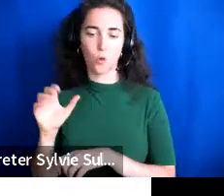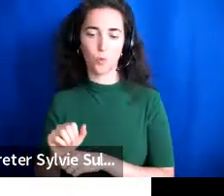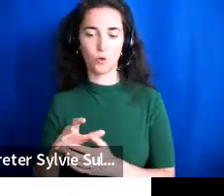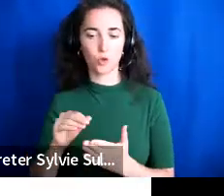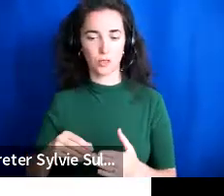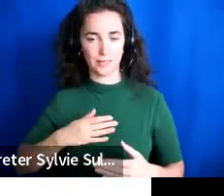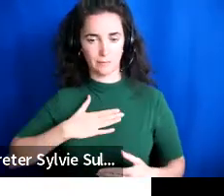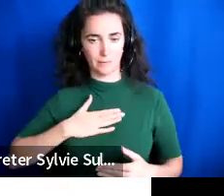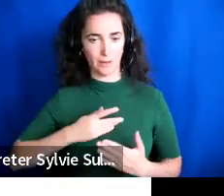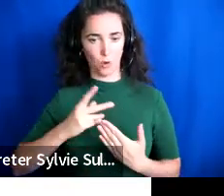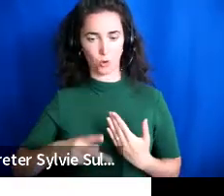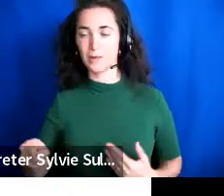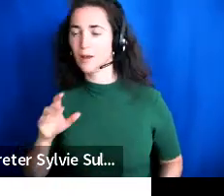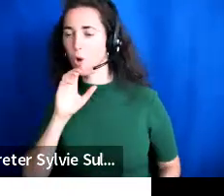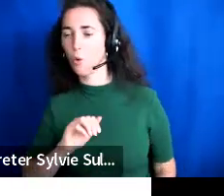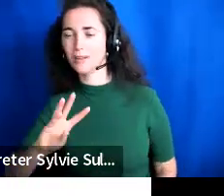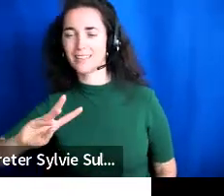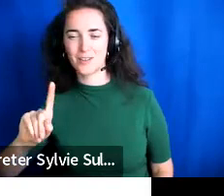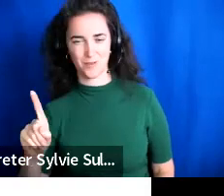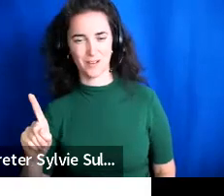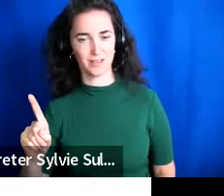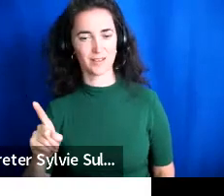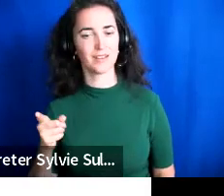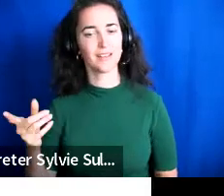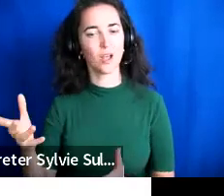He is 61 years old, and he wanted his grandson.